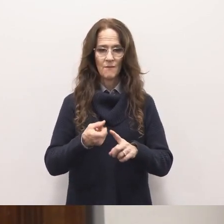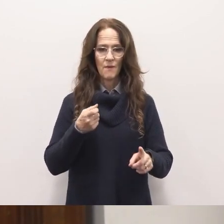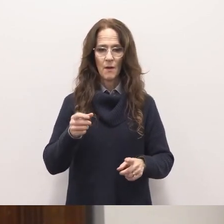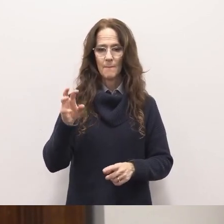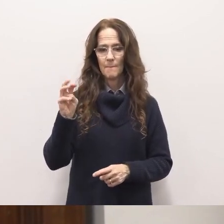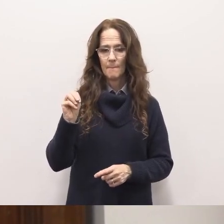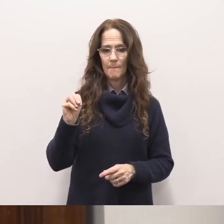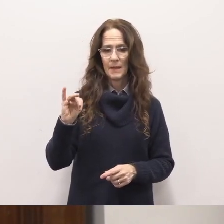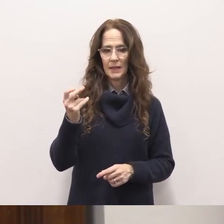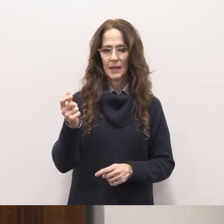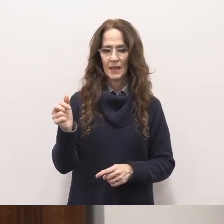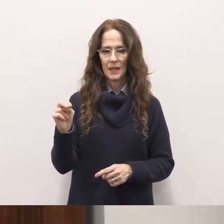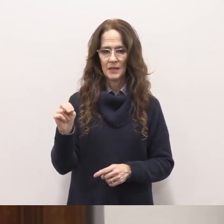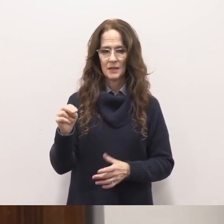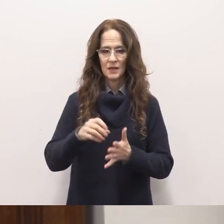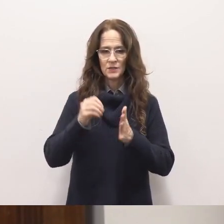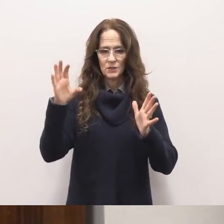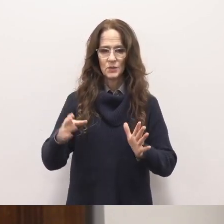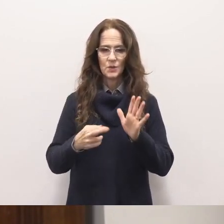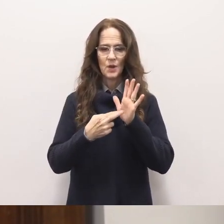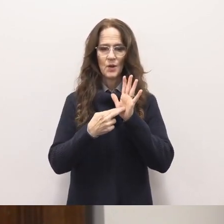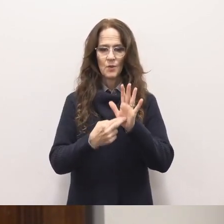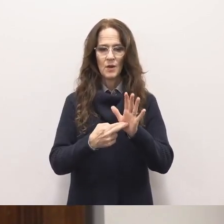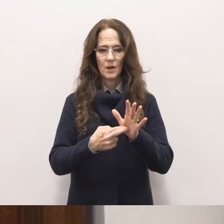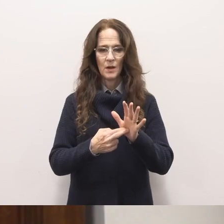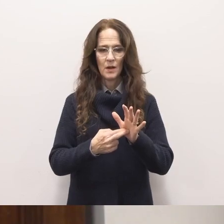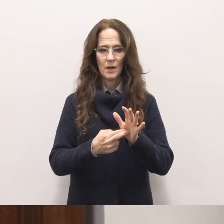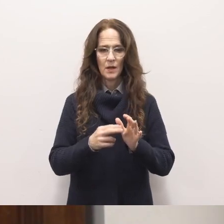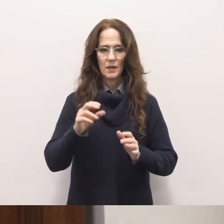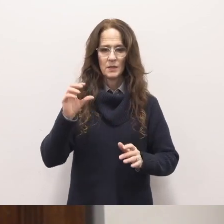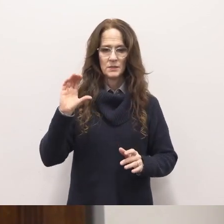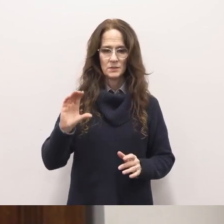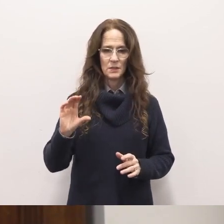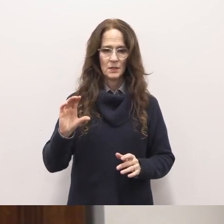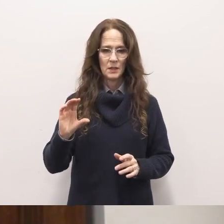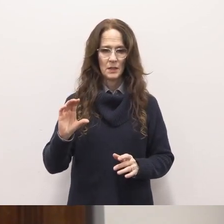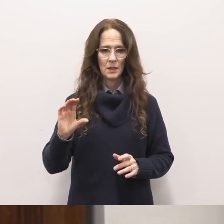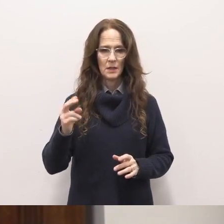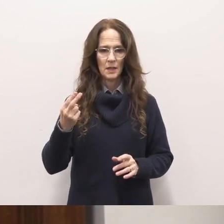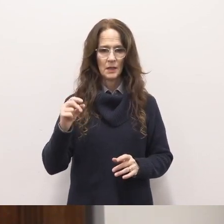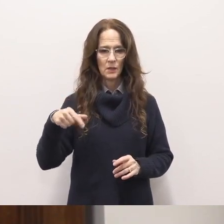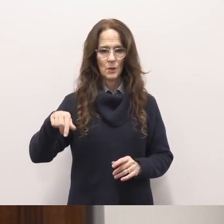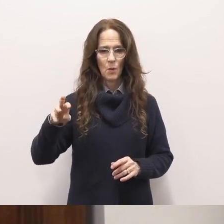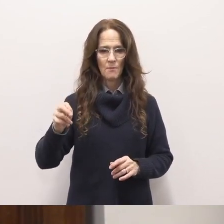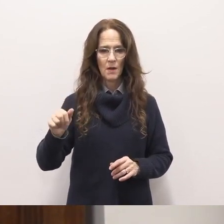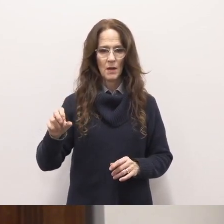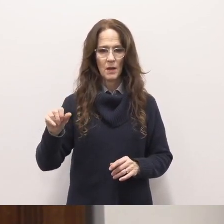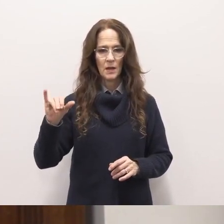our student representative Chuckwuoma Uchegbulam. And I hope I got that right.